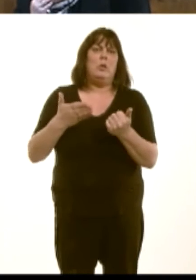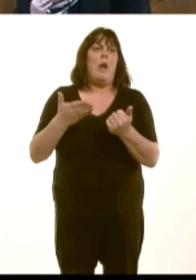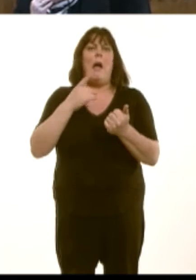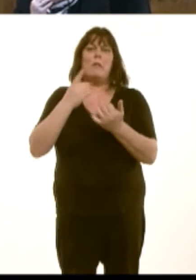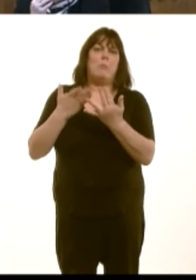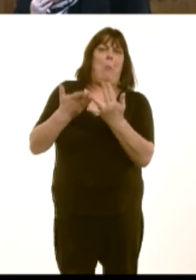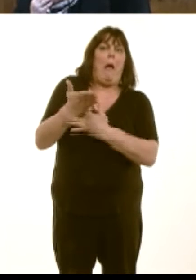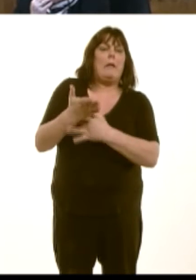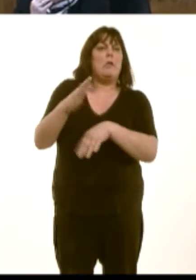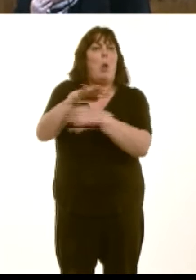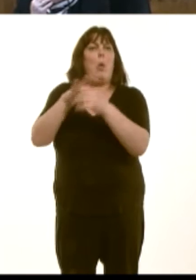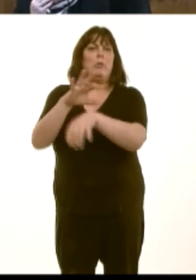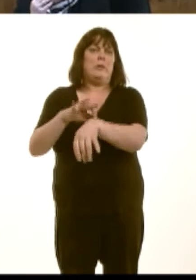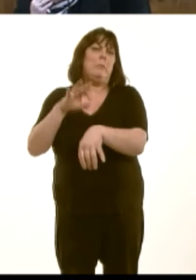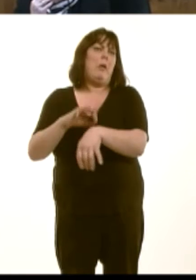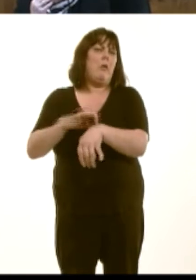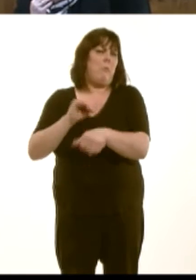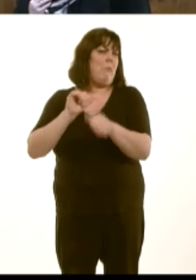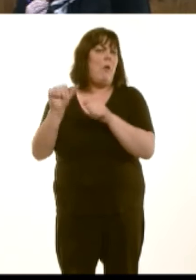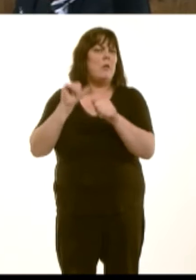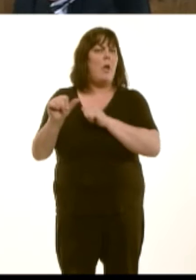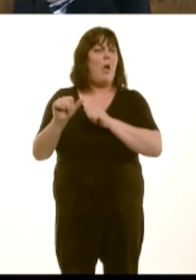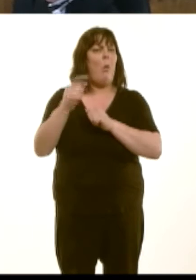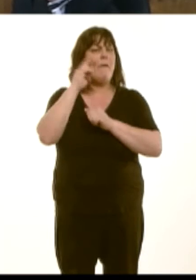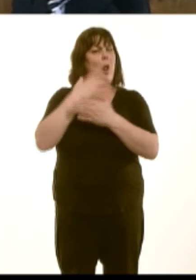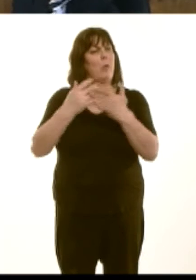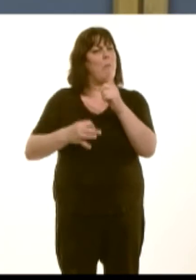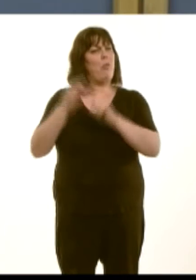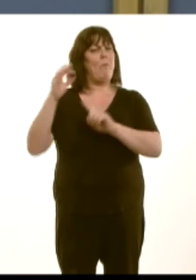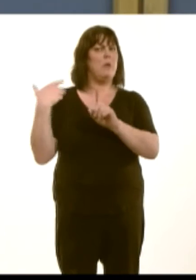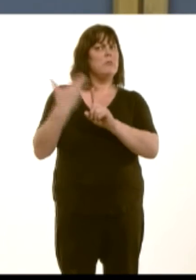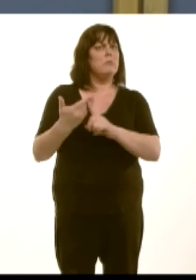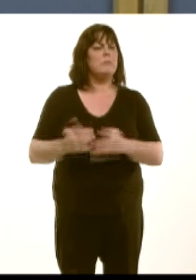Weíve seen great progress in that regard since 2012.